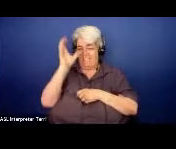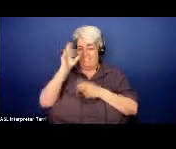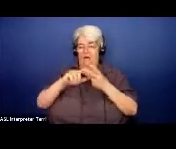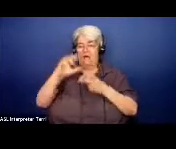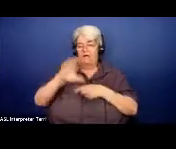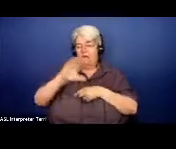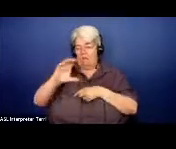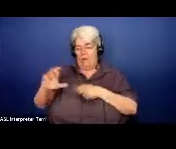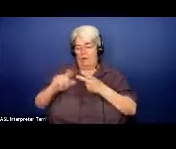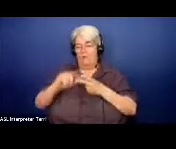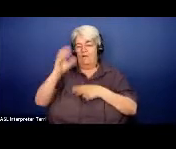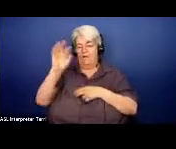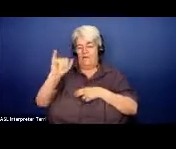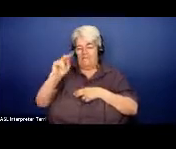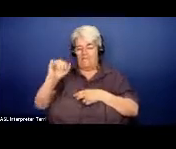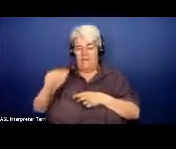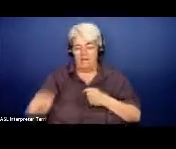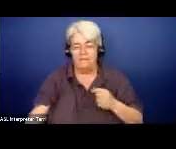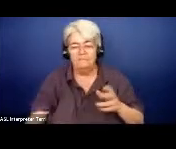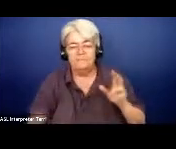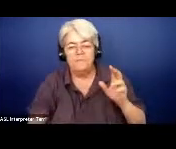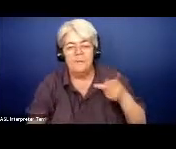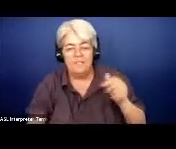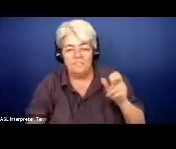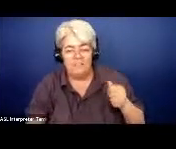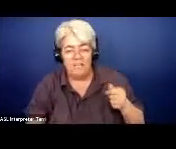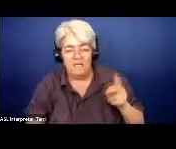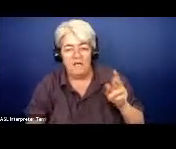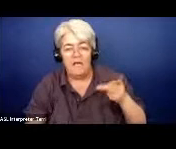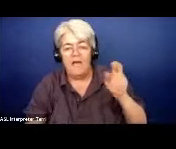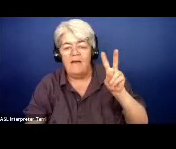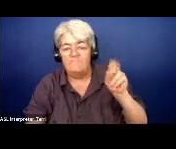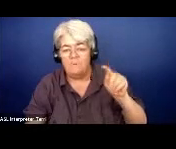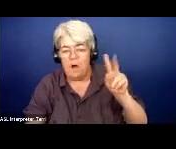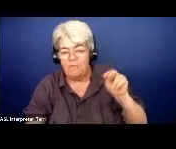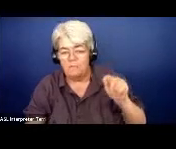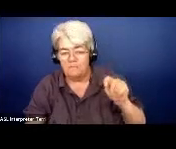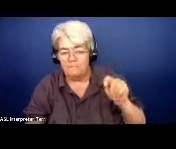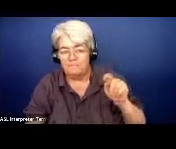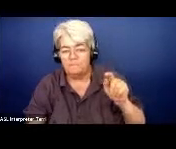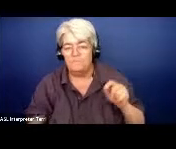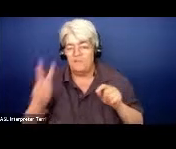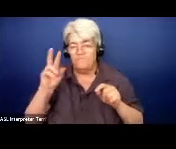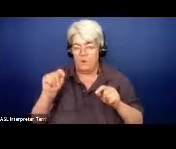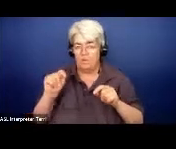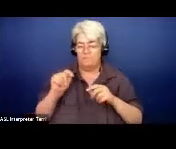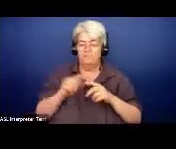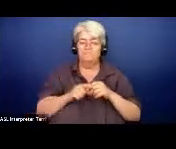Indiana, Pennsylvania, and Vermont. And what's kind of cool about this group is that we started